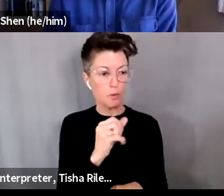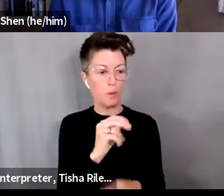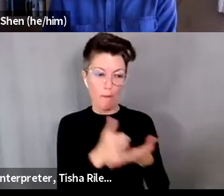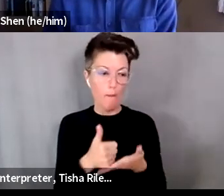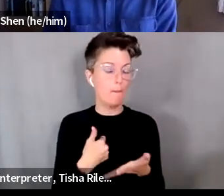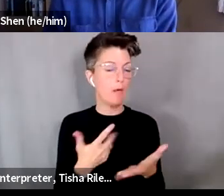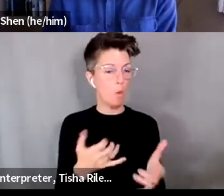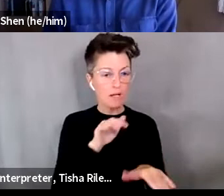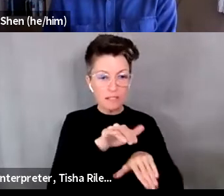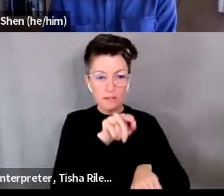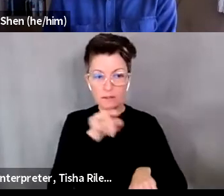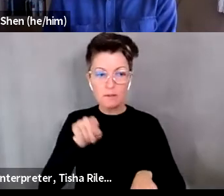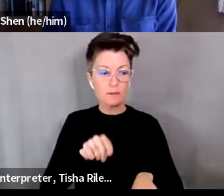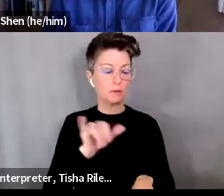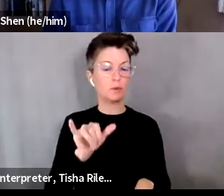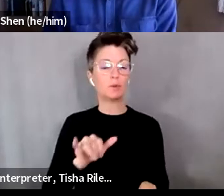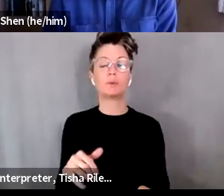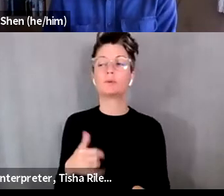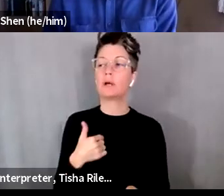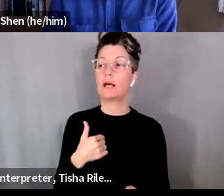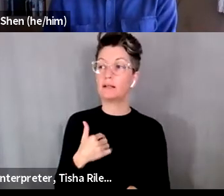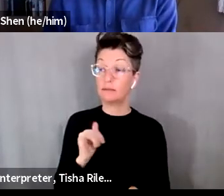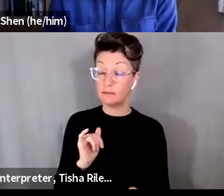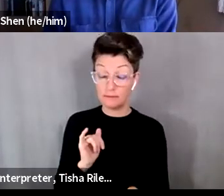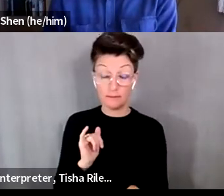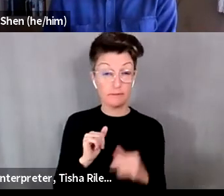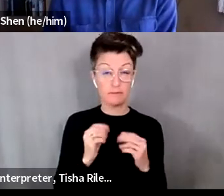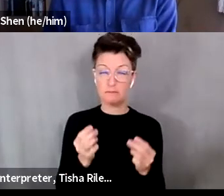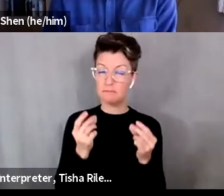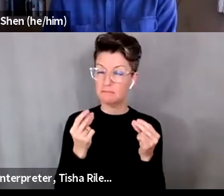And so starting right away at the very beginning, we,